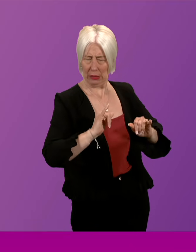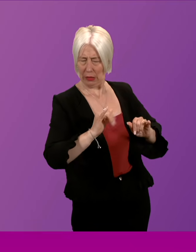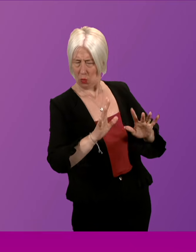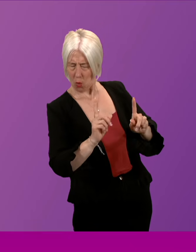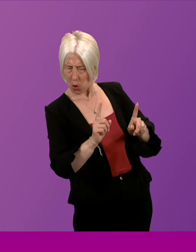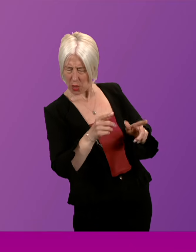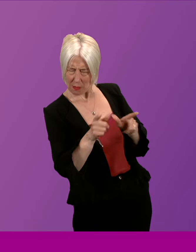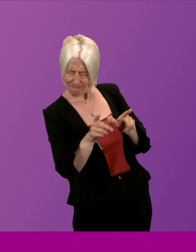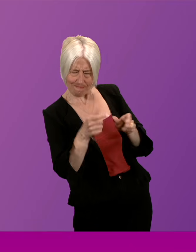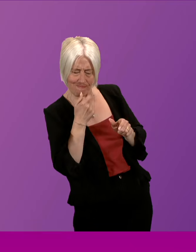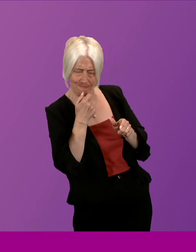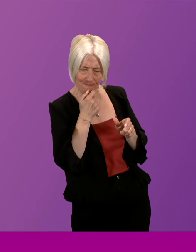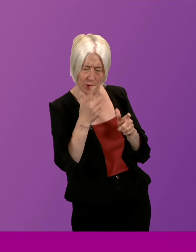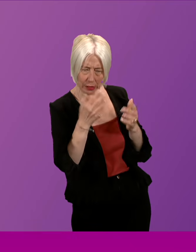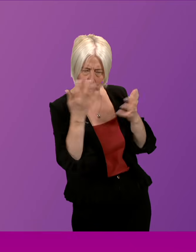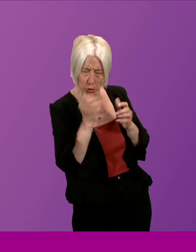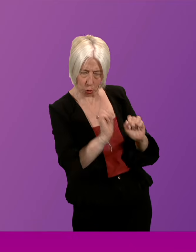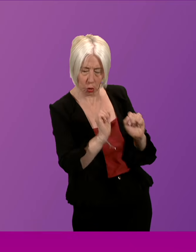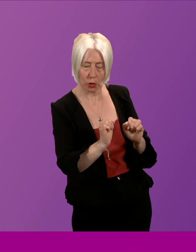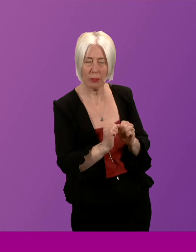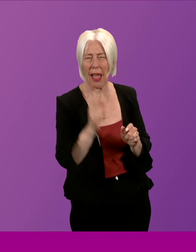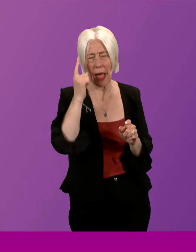The Government is looking at some models. For example, as I shared with Parliament last week,